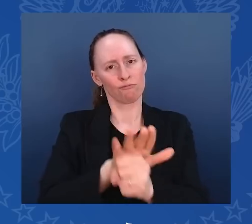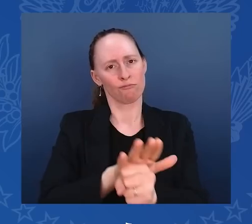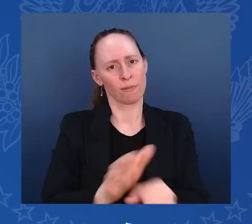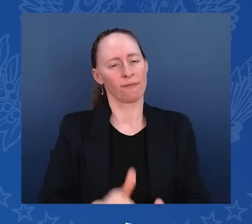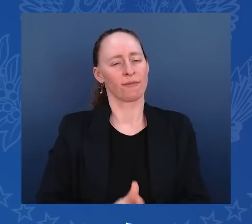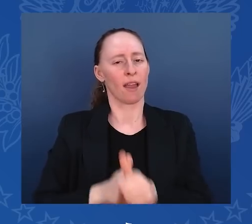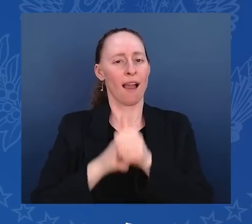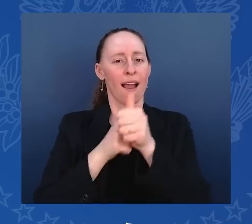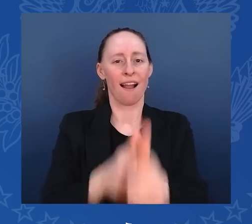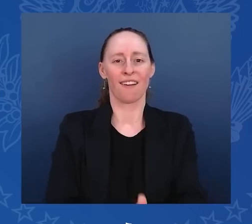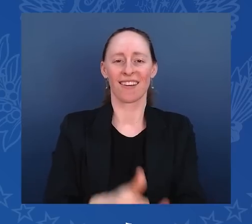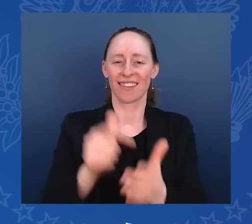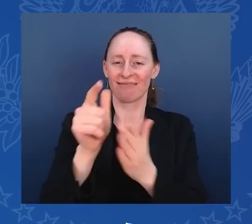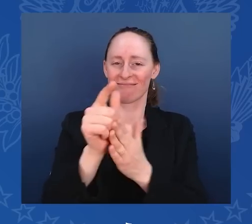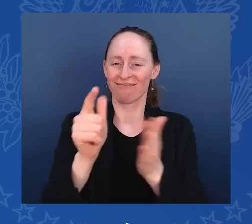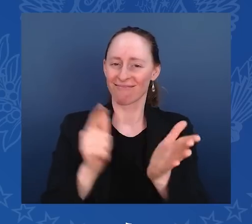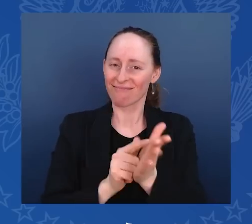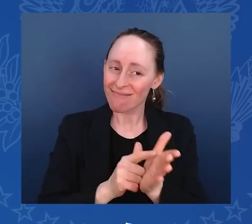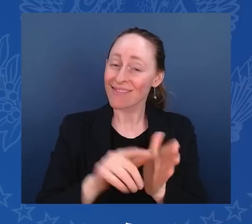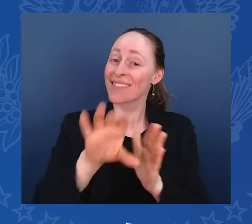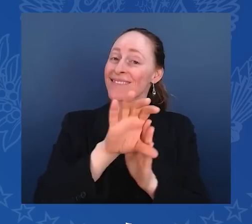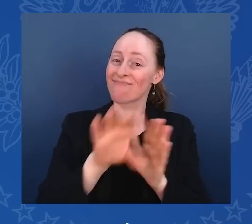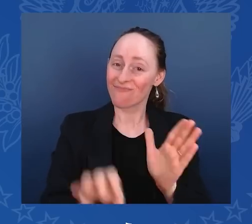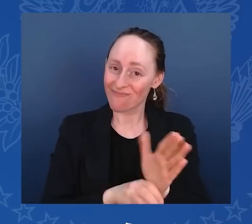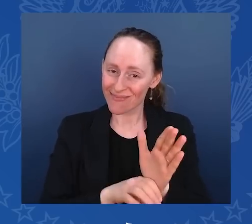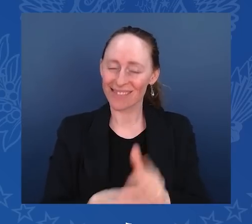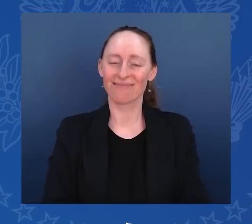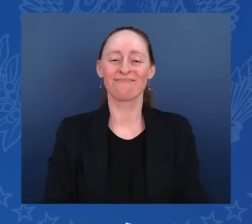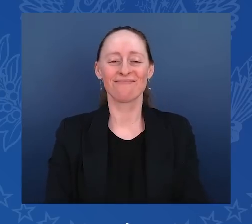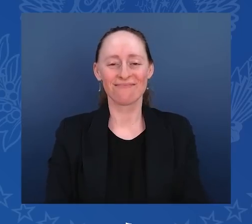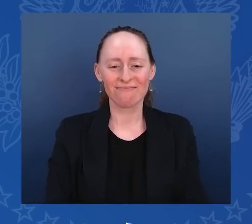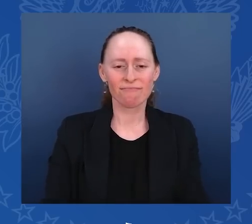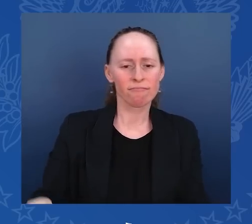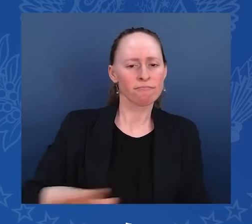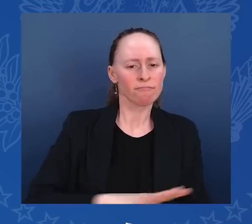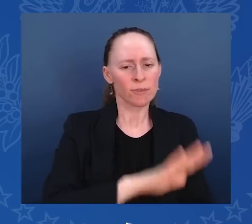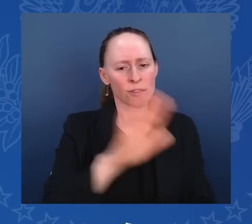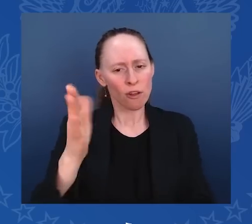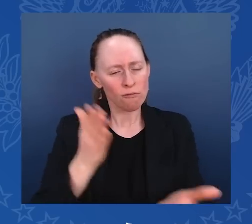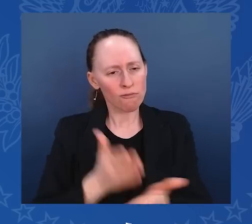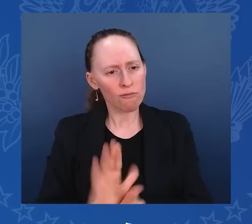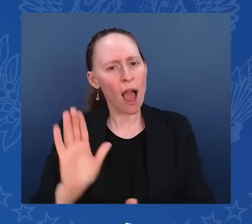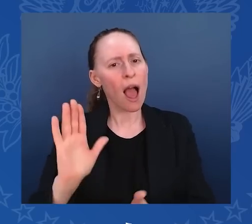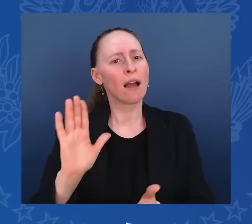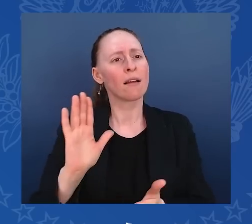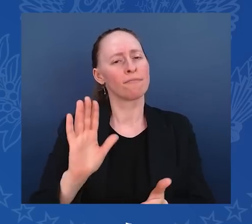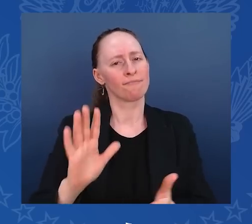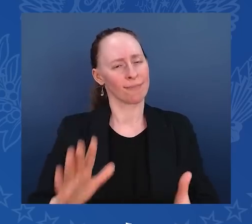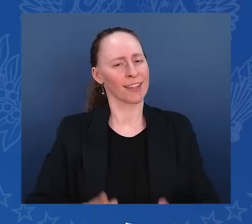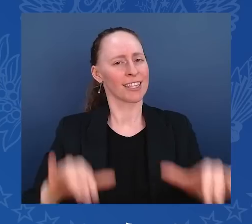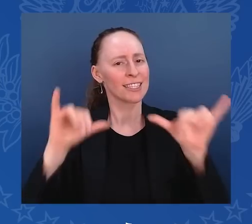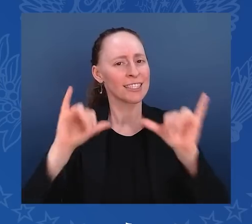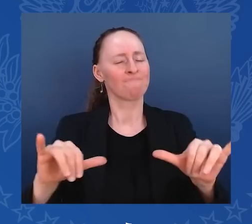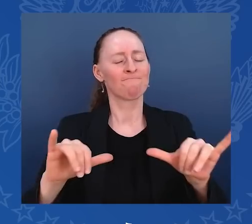that upholds the rights and guarantees of the Constitution. You know, I have appointed the most demographically diverse